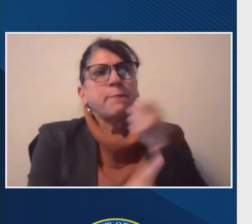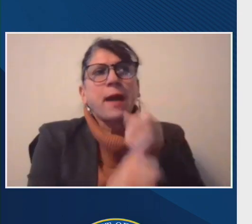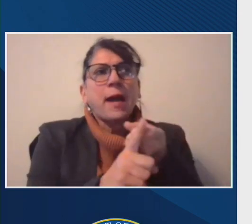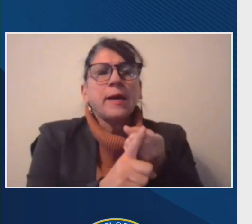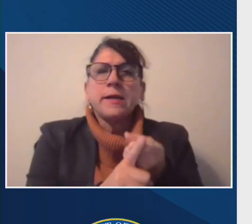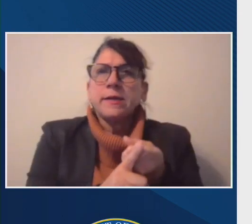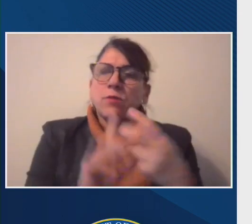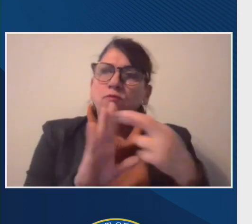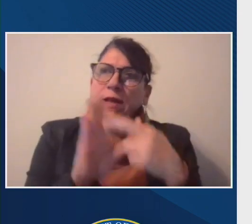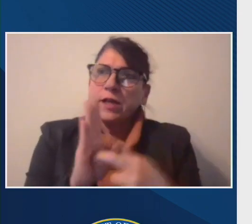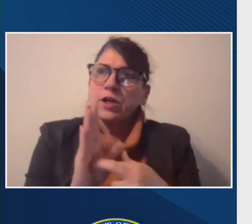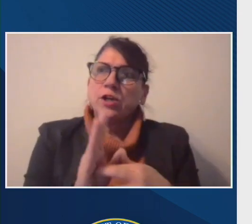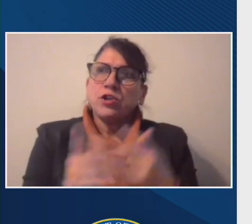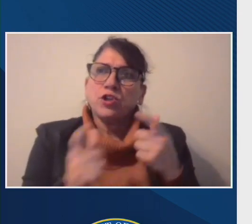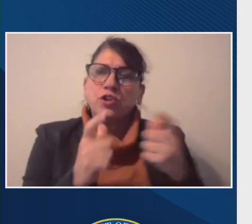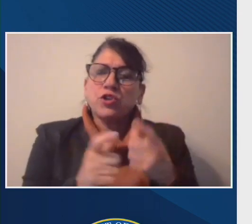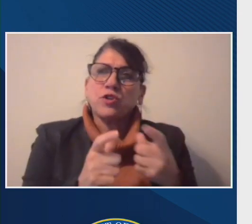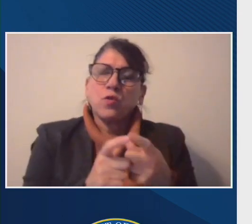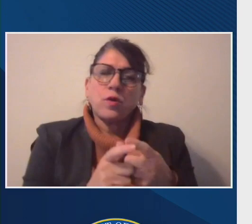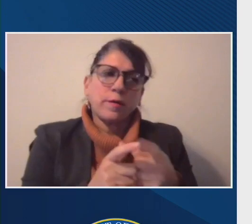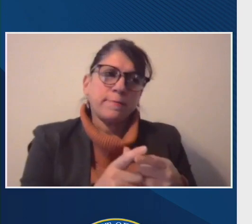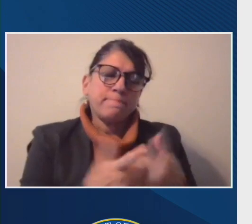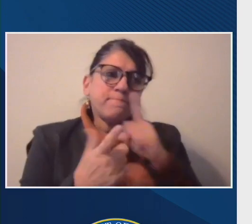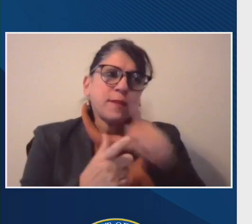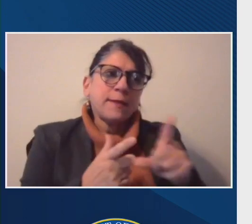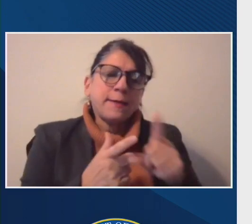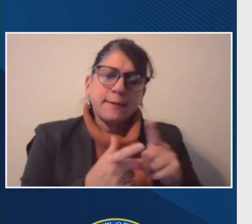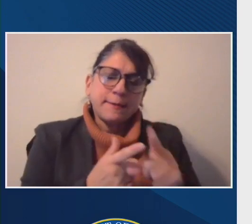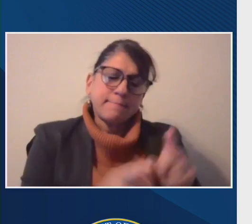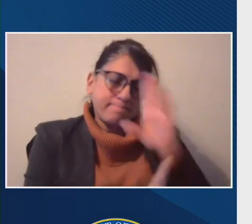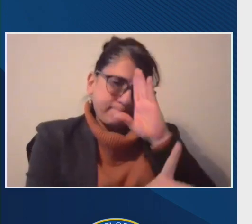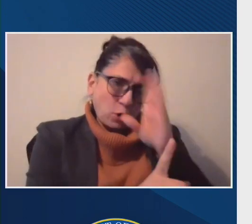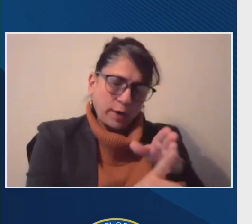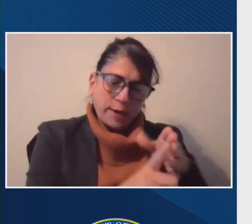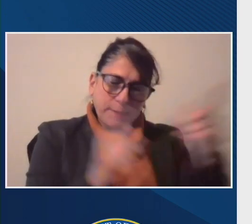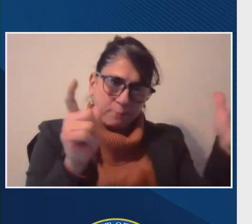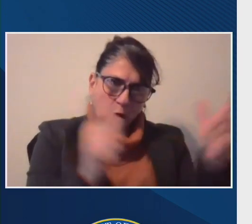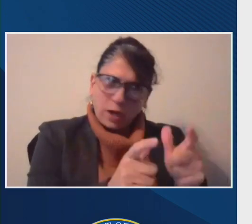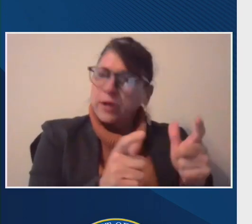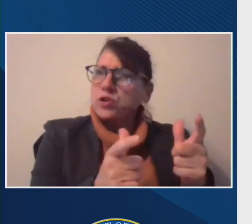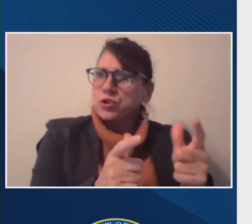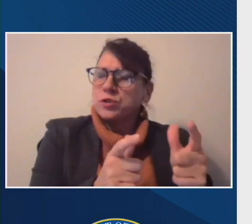marginalized student population, and he has agreed to serve if the committee